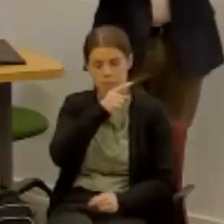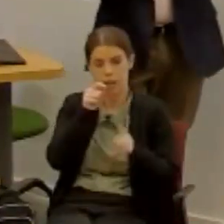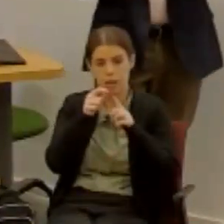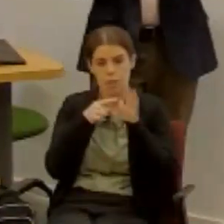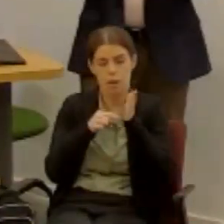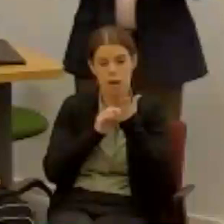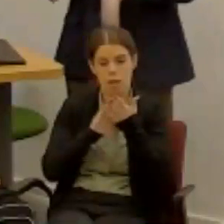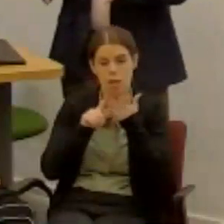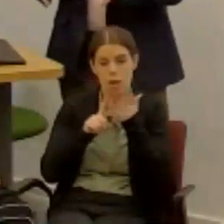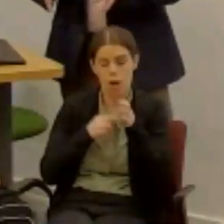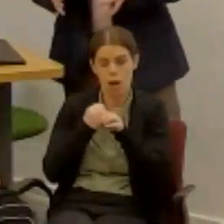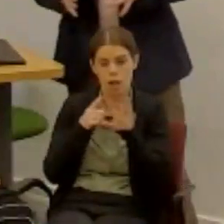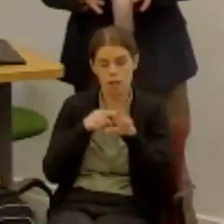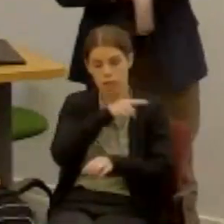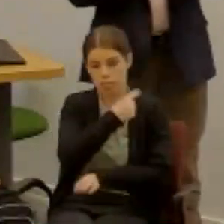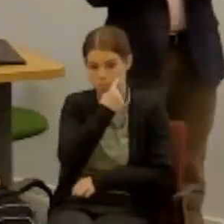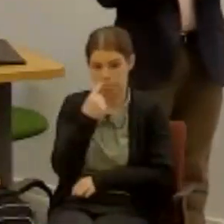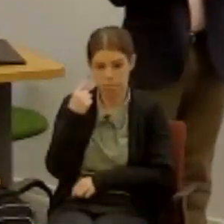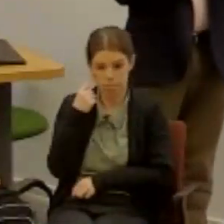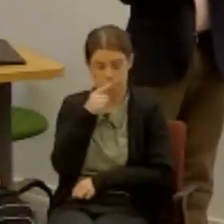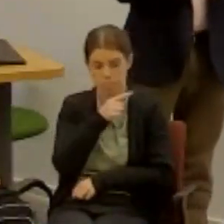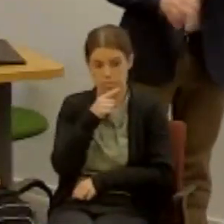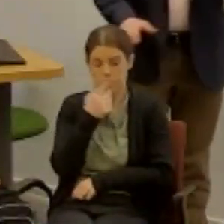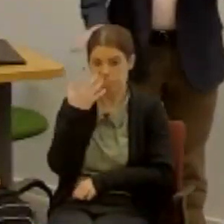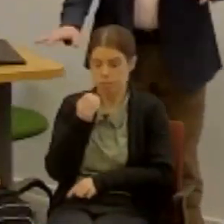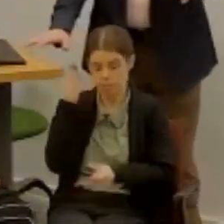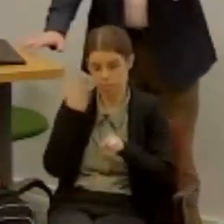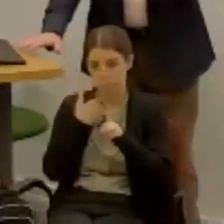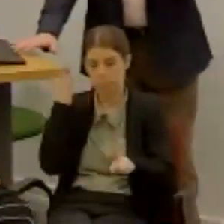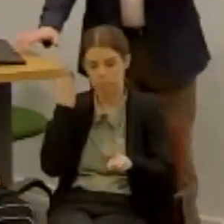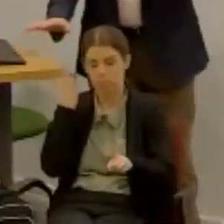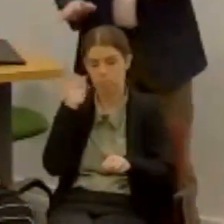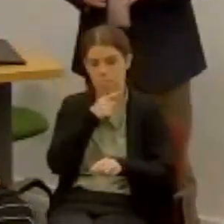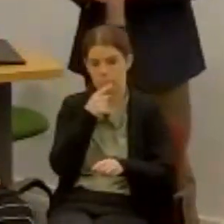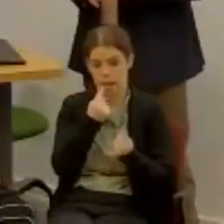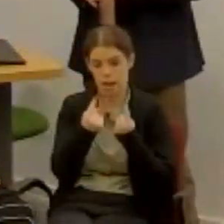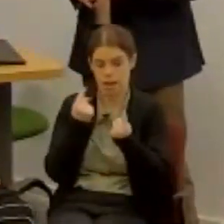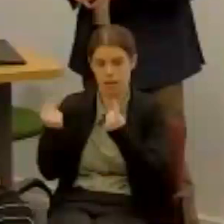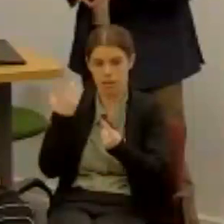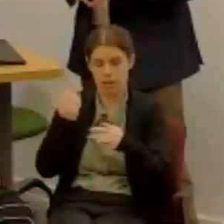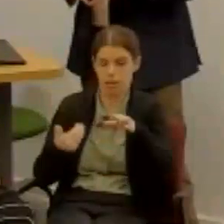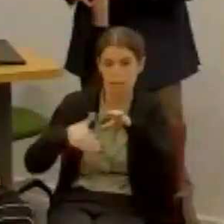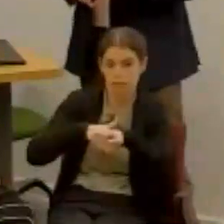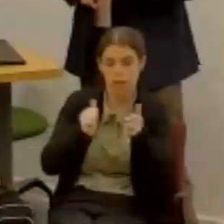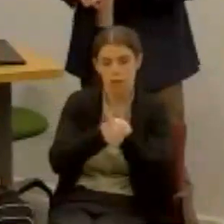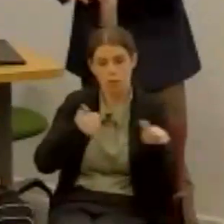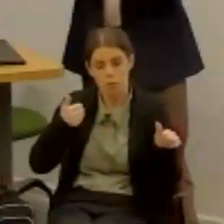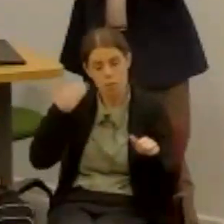Part of that's the observation we made that this pathology was really distinctive individuals who participated in sporting. And for me.